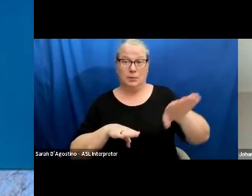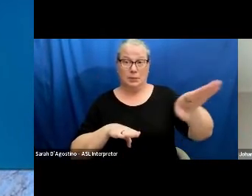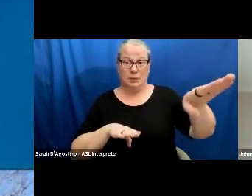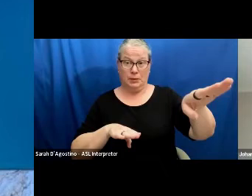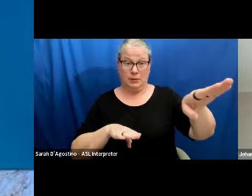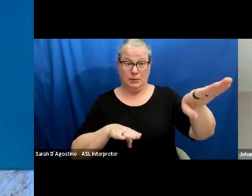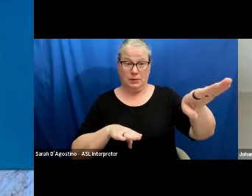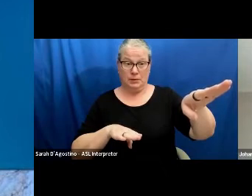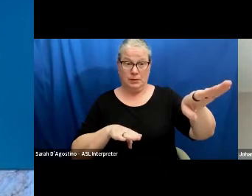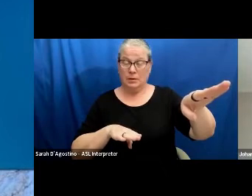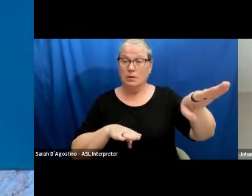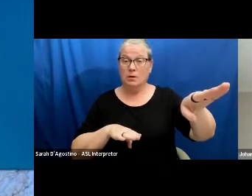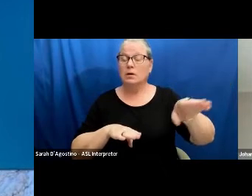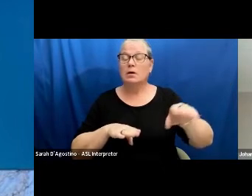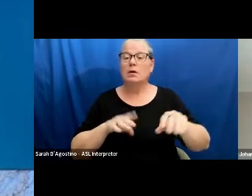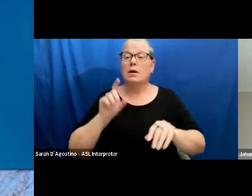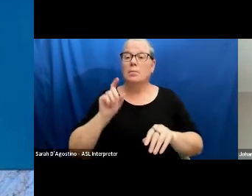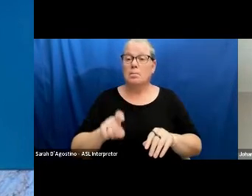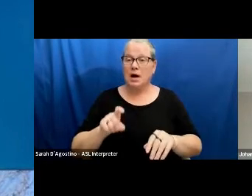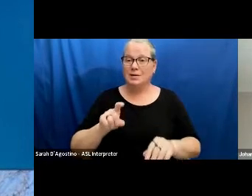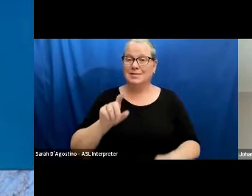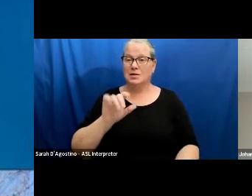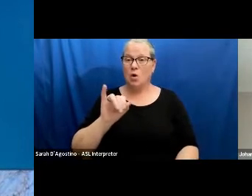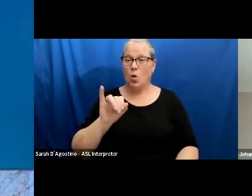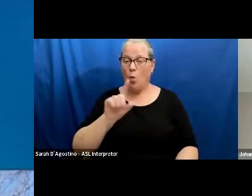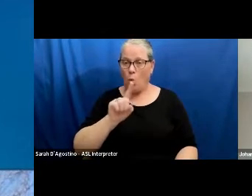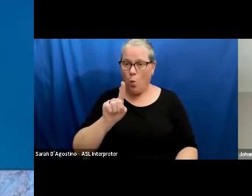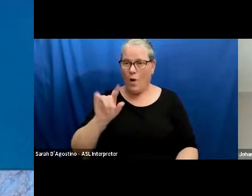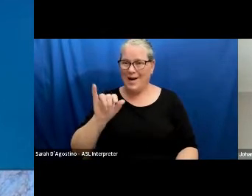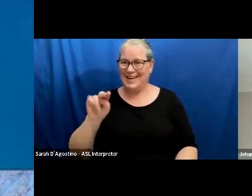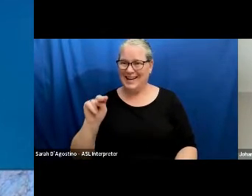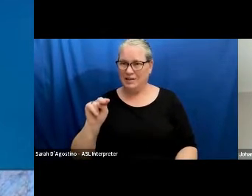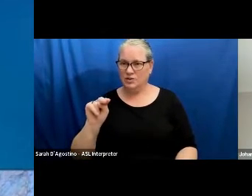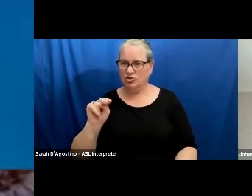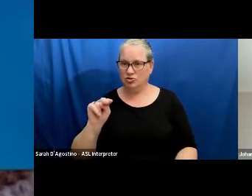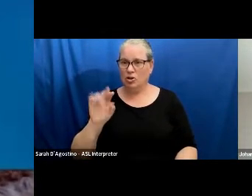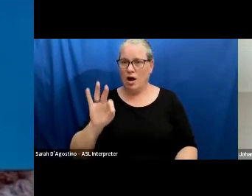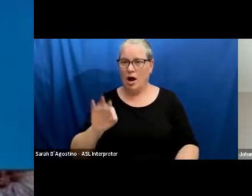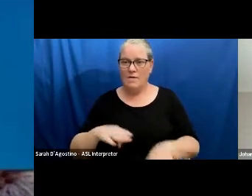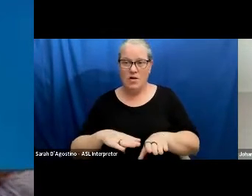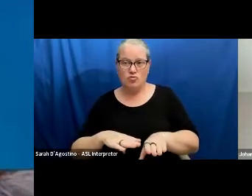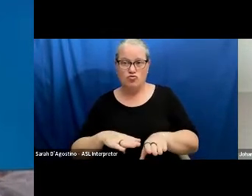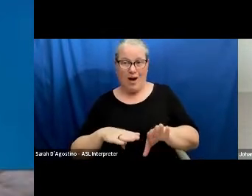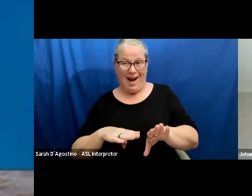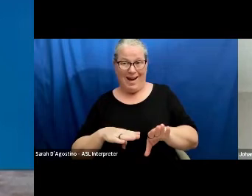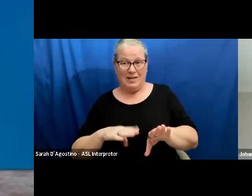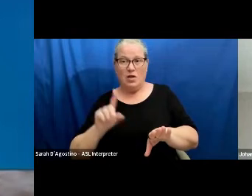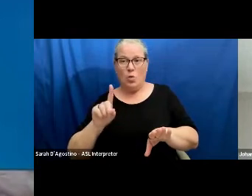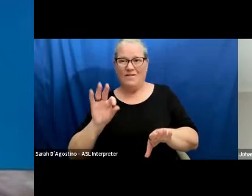is for every 1 inch of rise there has to be 1 foot of ramp if a slope is more than 1 in 20 it is then